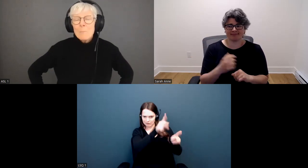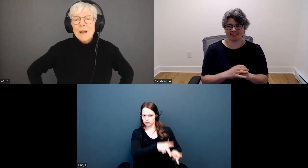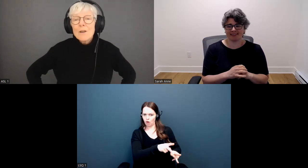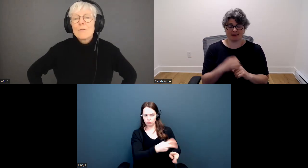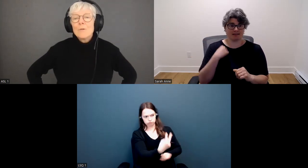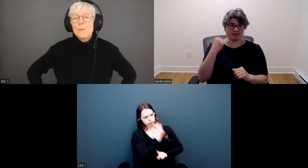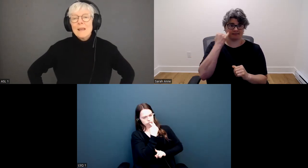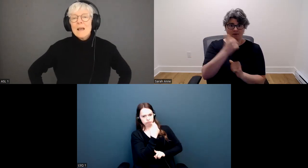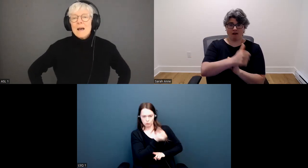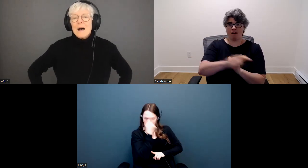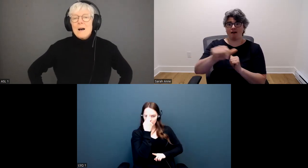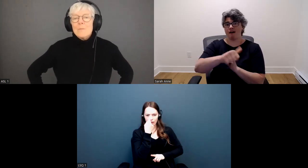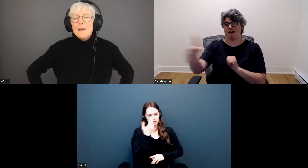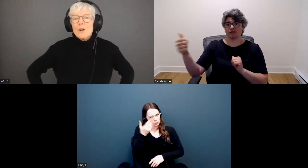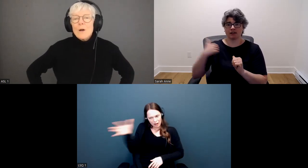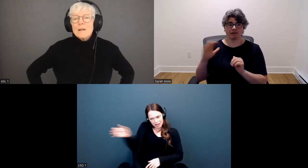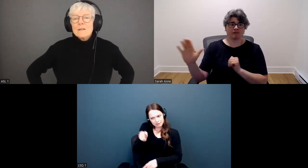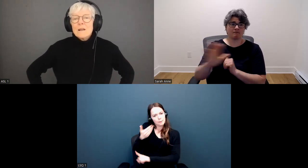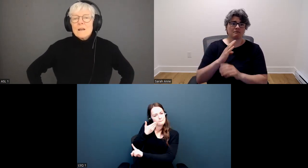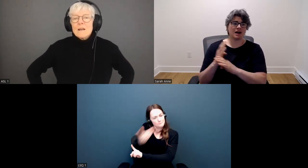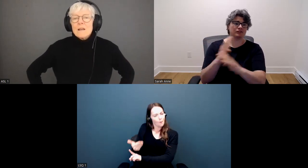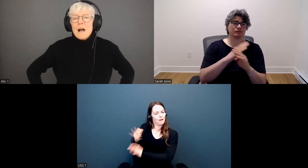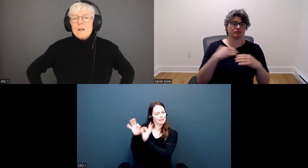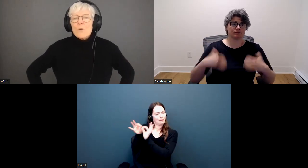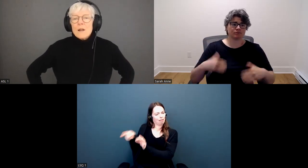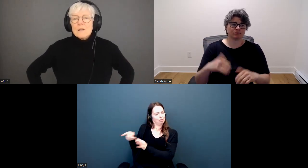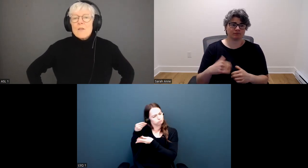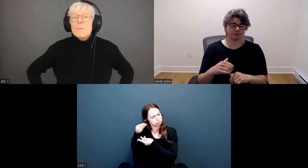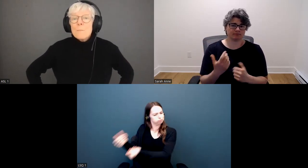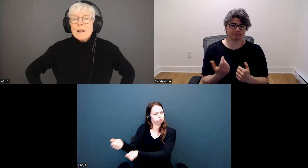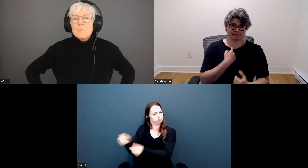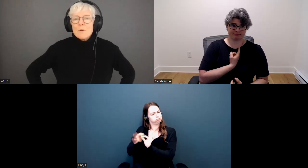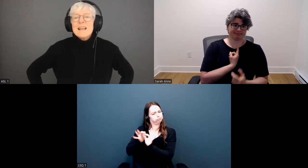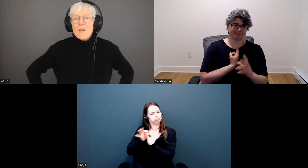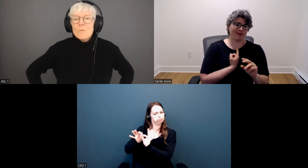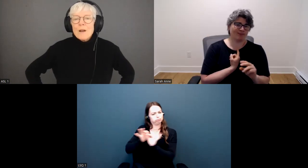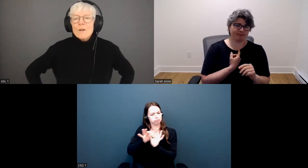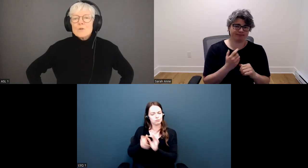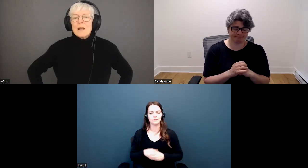a barrier for me um you know and I know that other people experience other barriers and